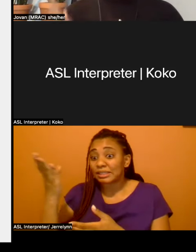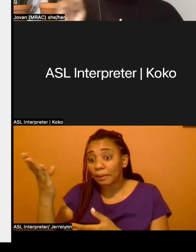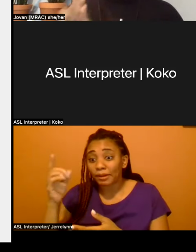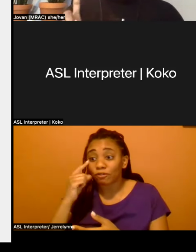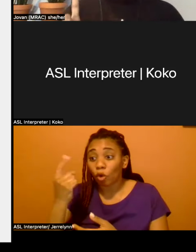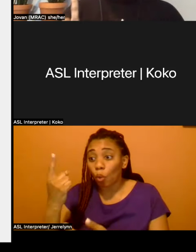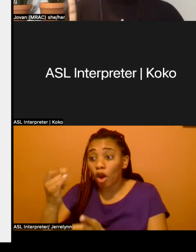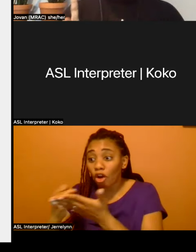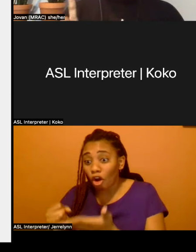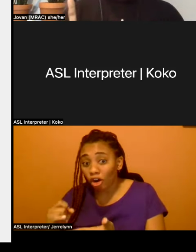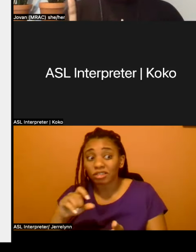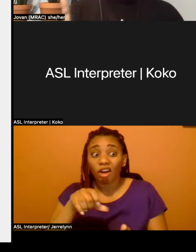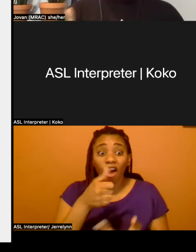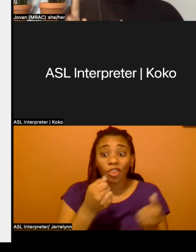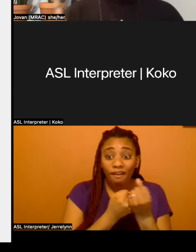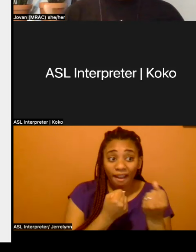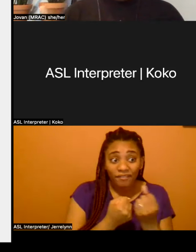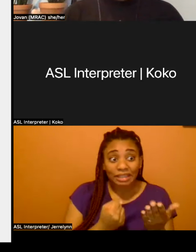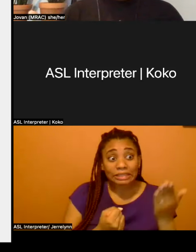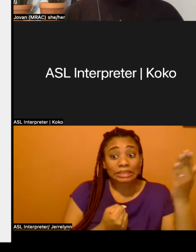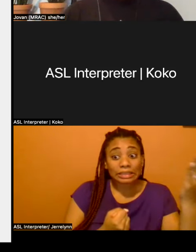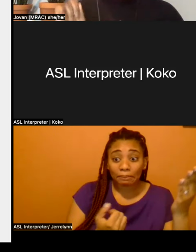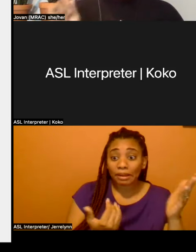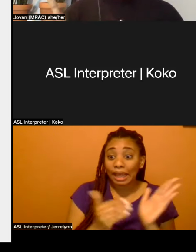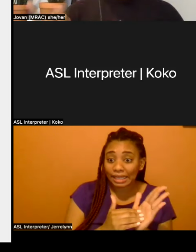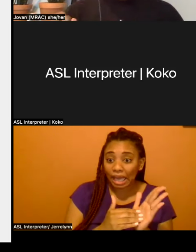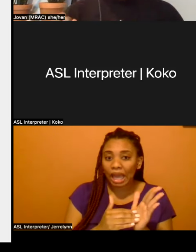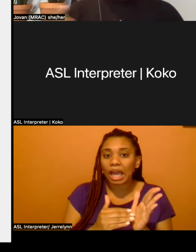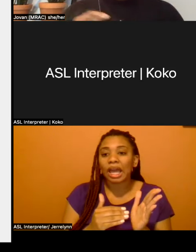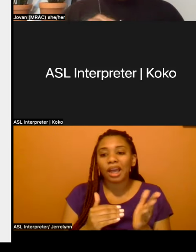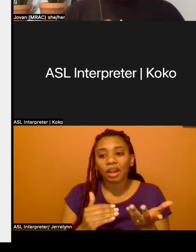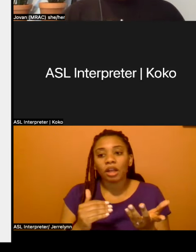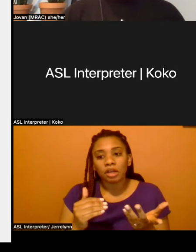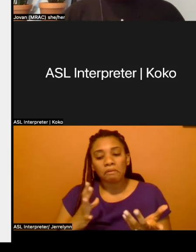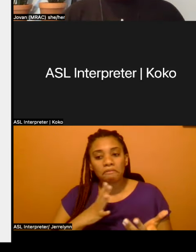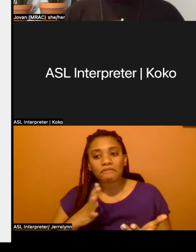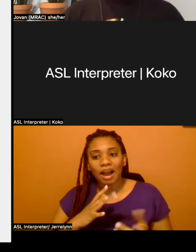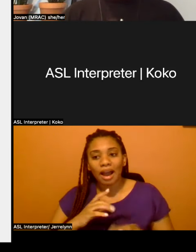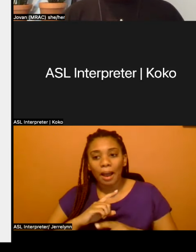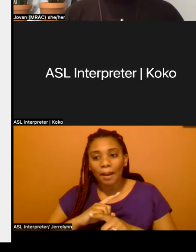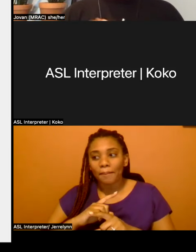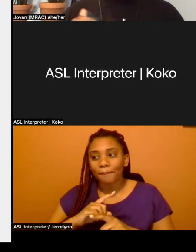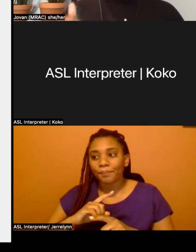we will only include their name in the decision making process one time. So we will...